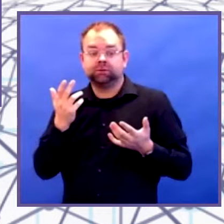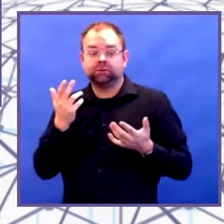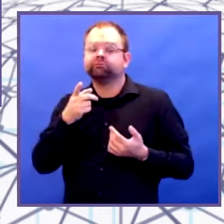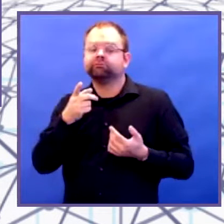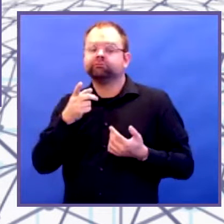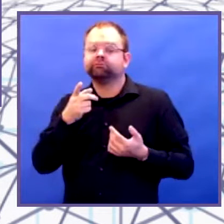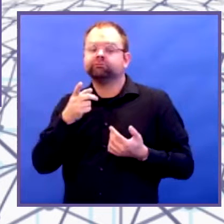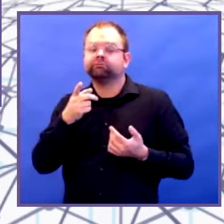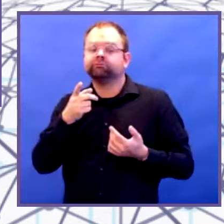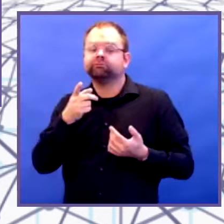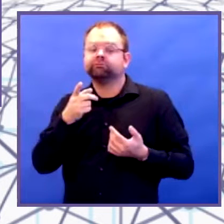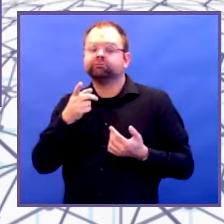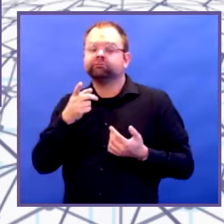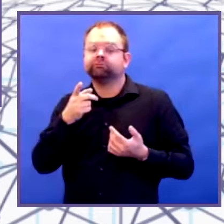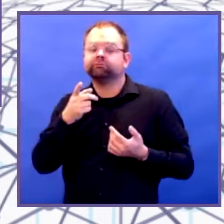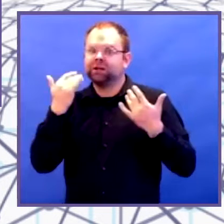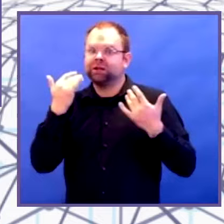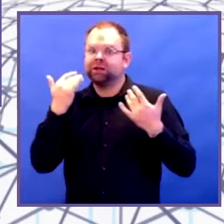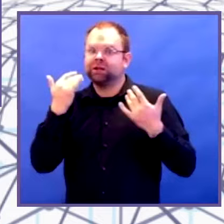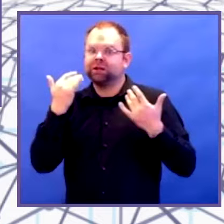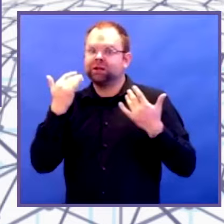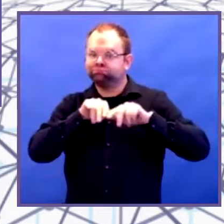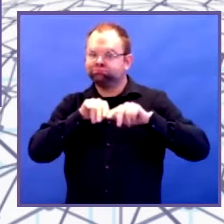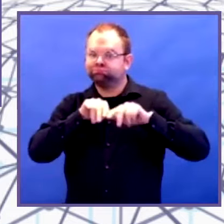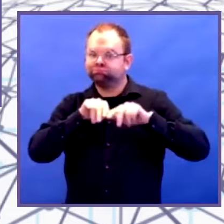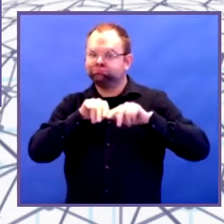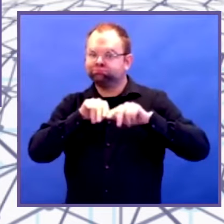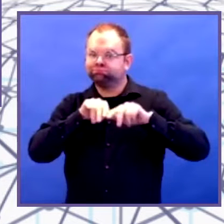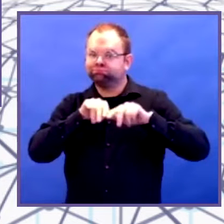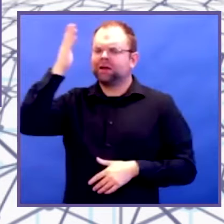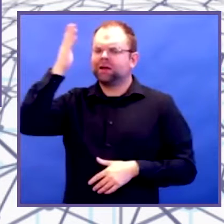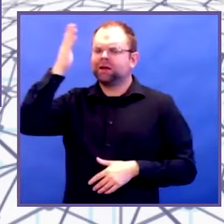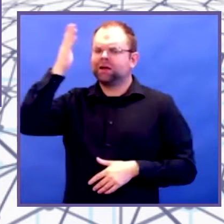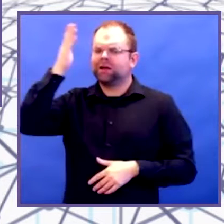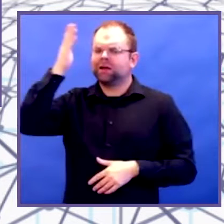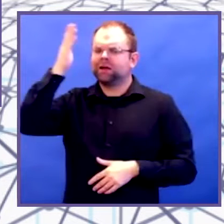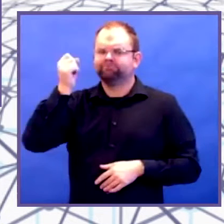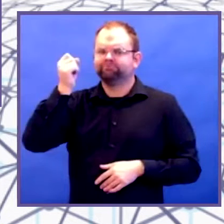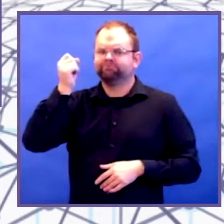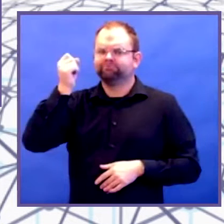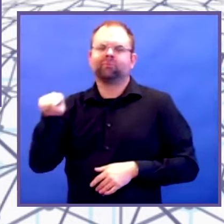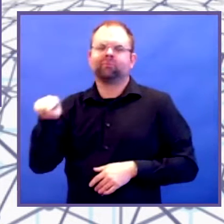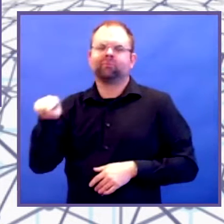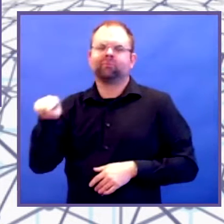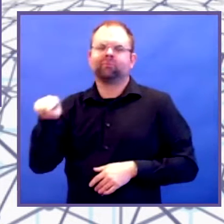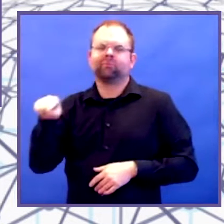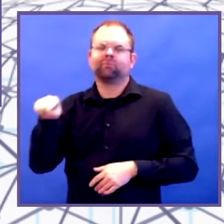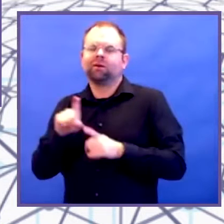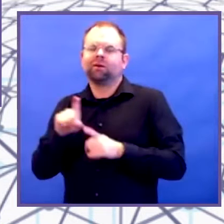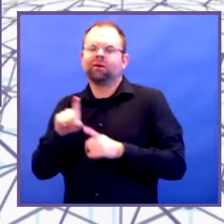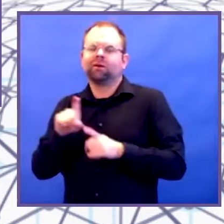assistive technology, no longer exists. But the tide has definitely turned against this approach.